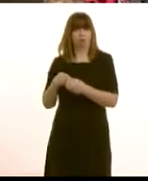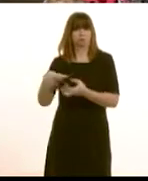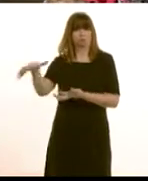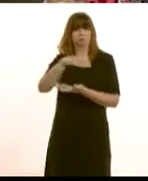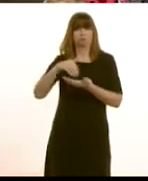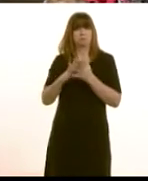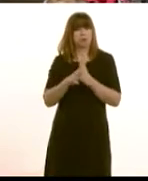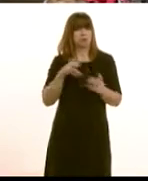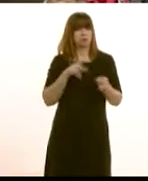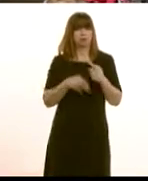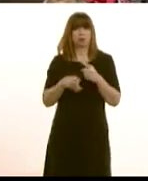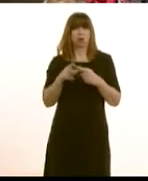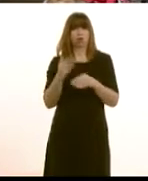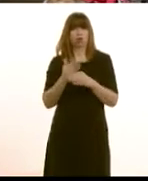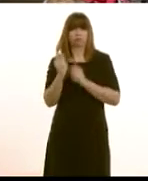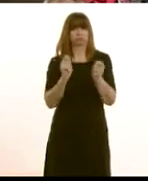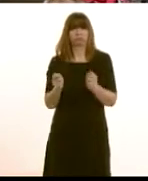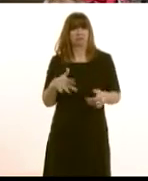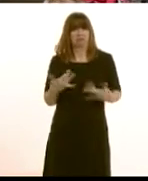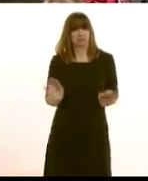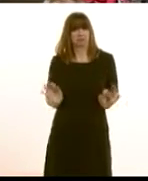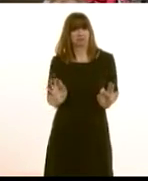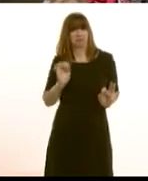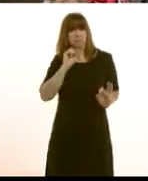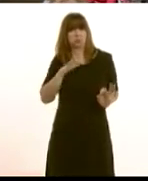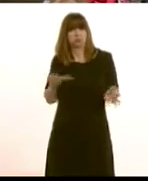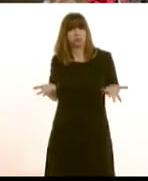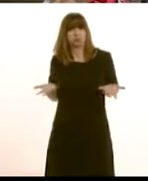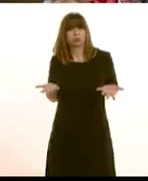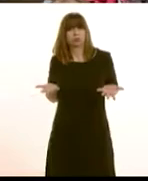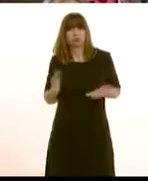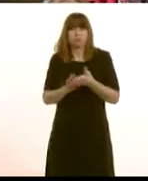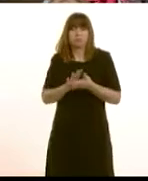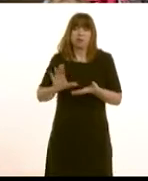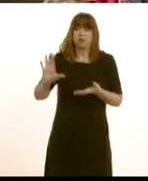and so £40 million, although a substantial amount of money, is a small percentage of